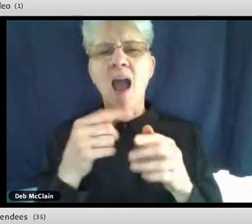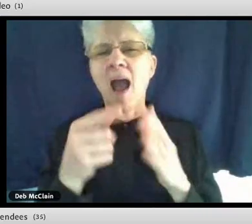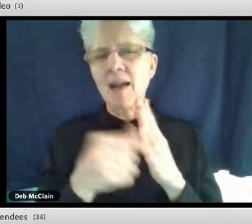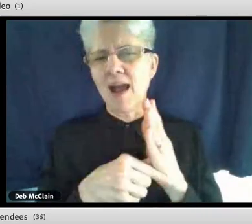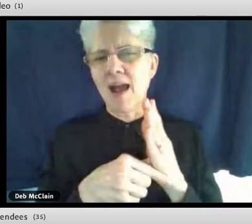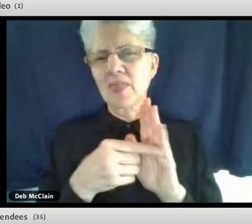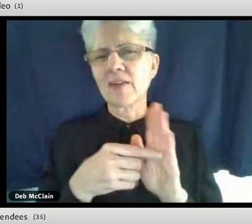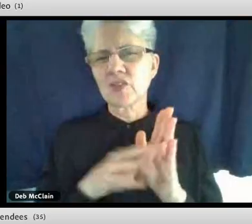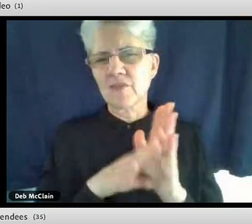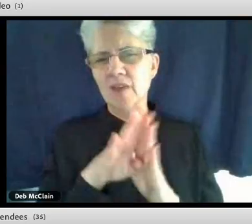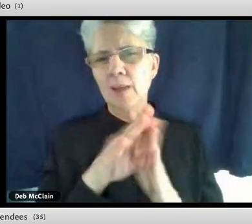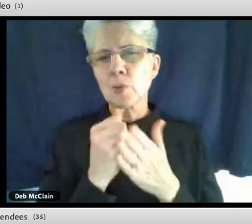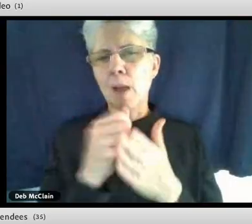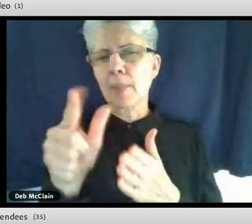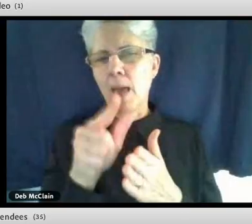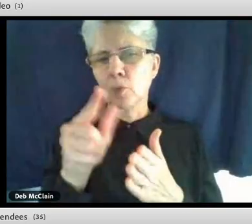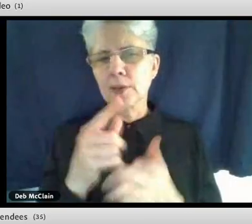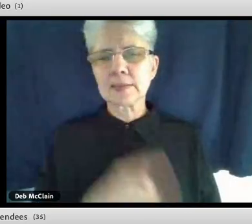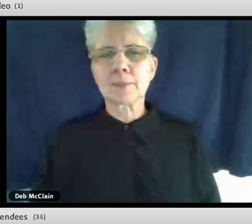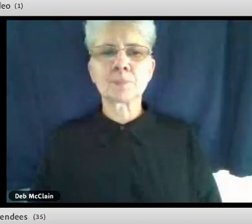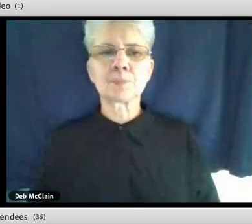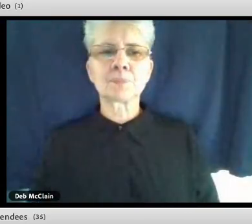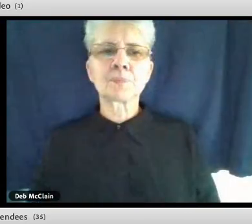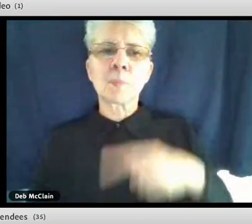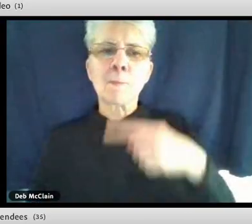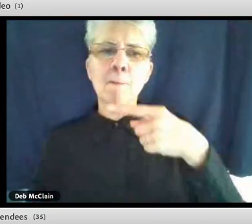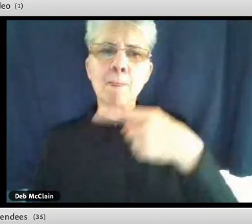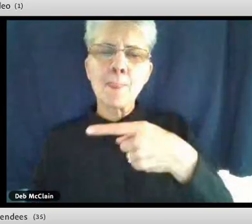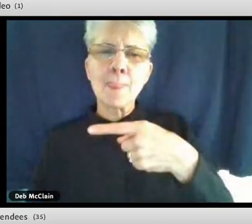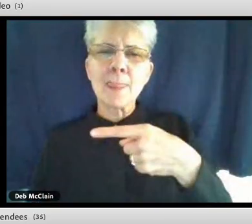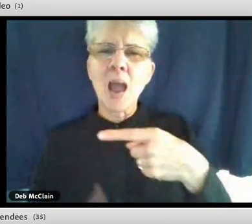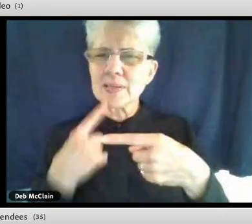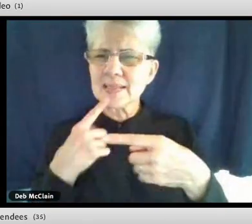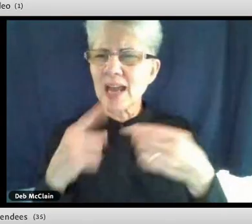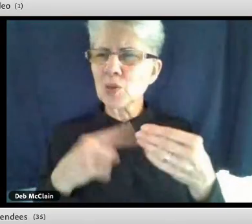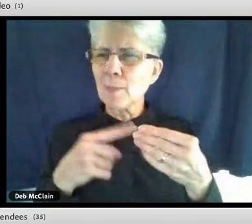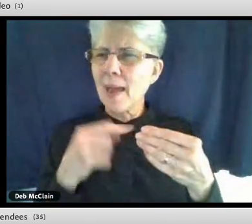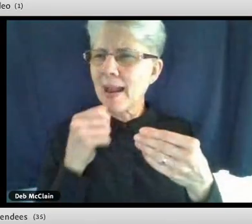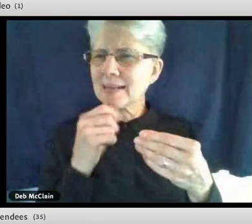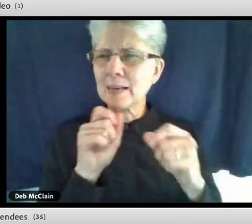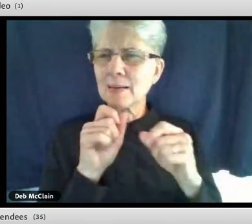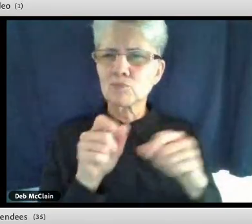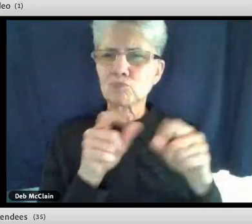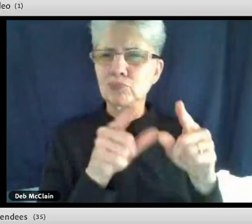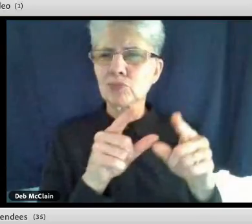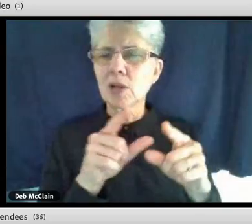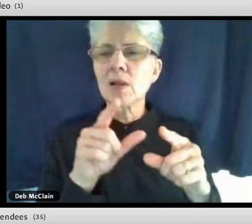it's just a guide they put together to help libraries. This is the one I was telling you about. I didn't put the link.